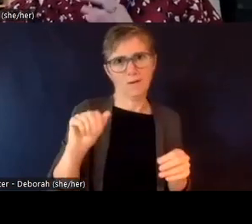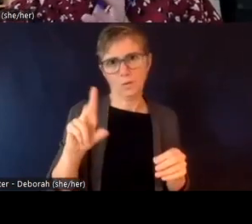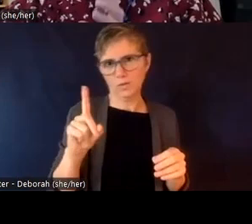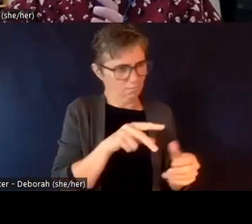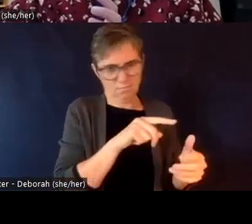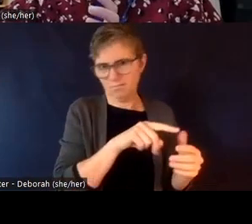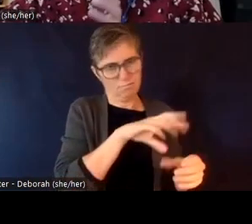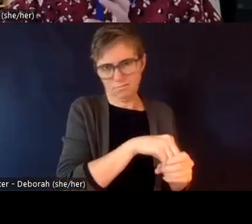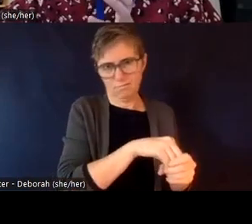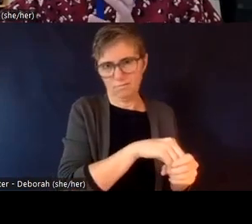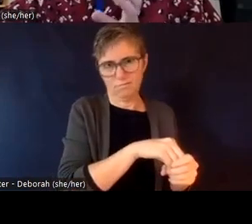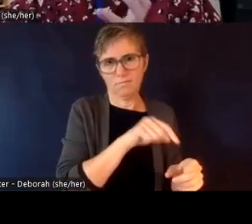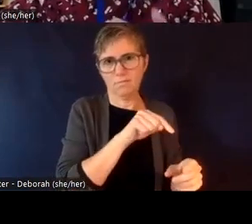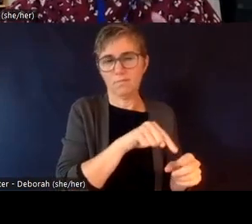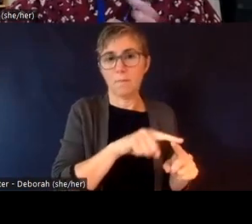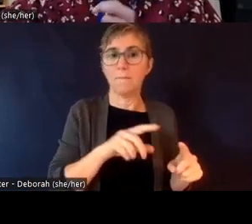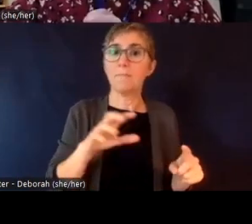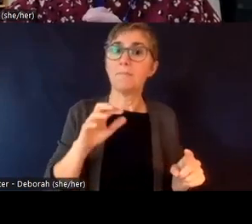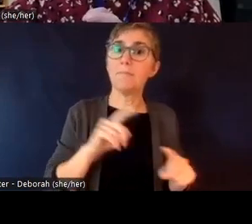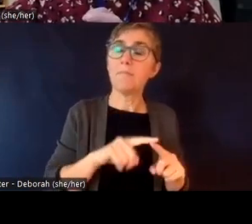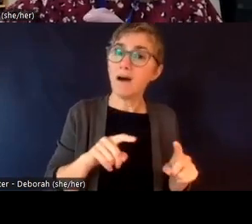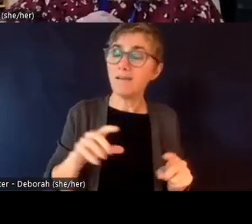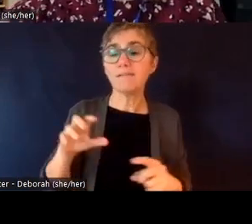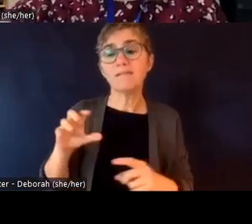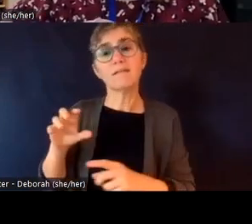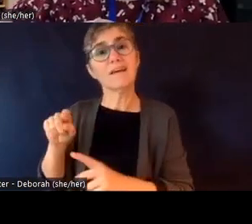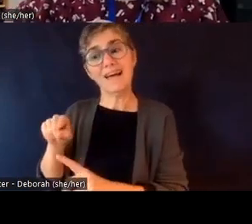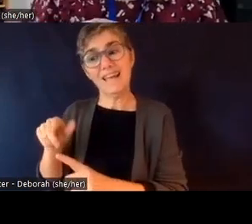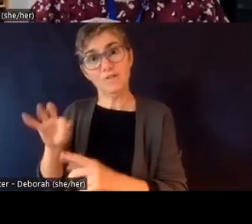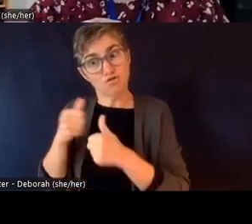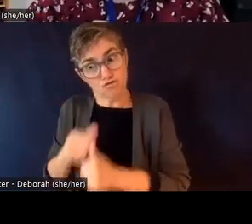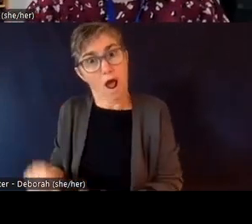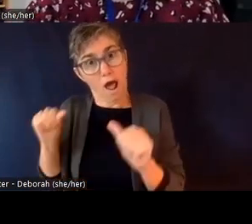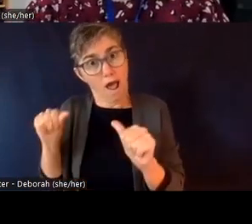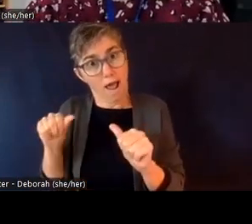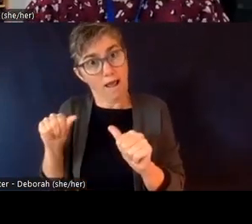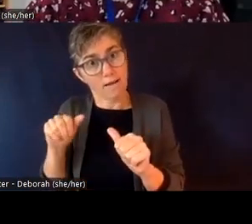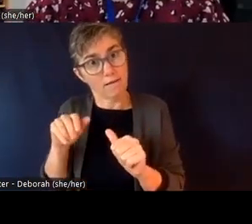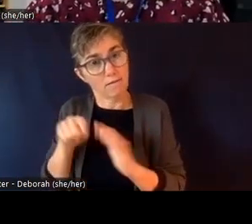But age differences and suicide attempts and alcohol use disorder were not significant.